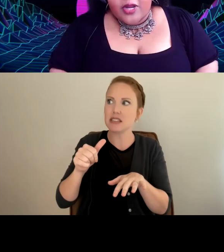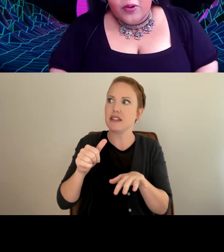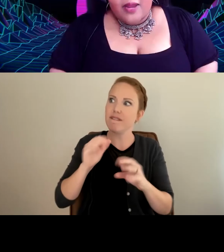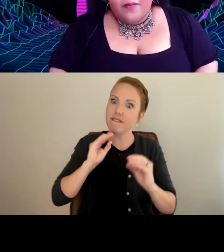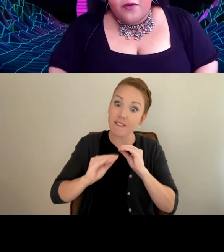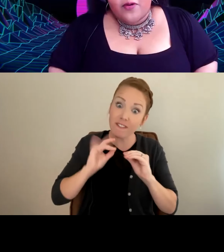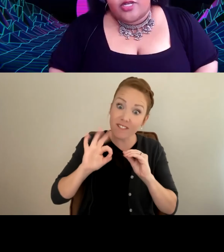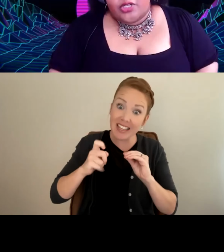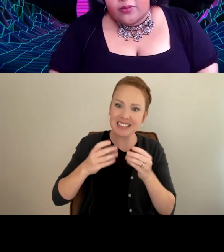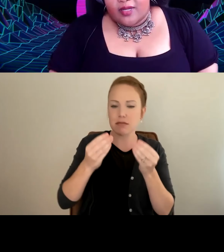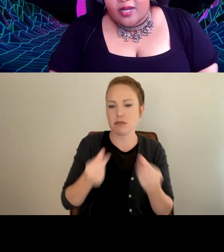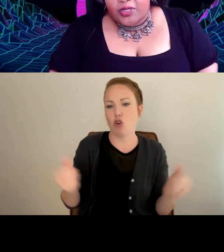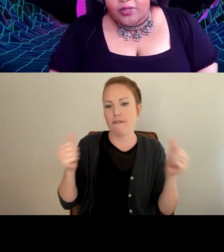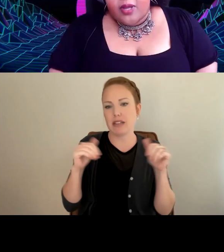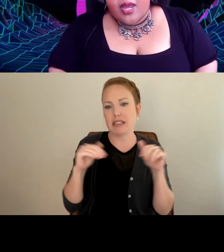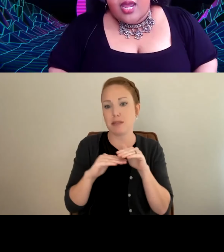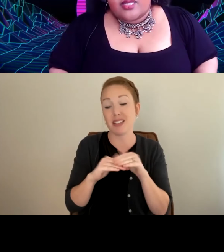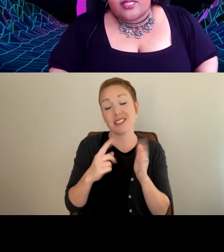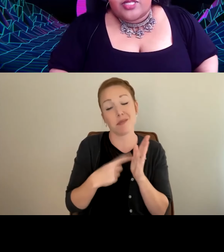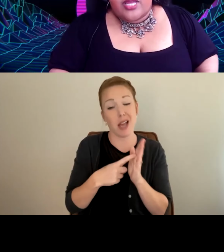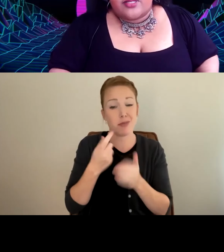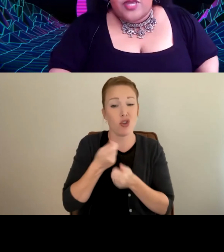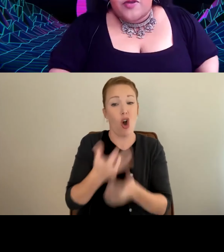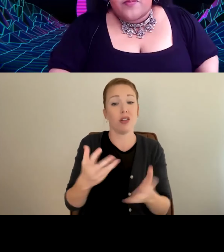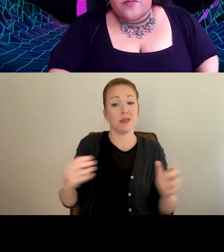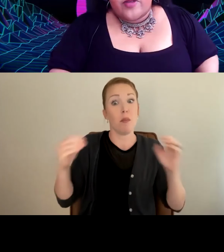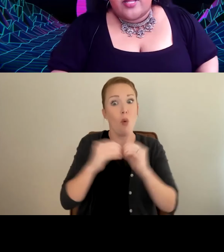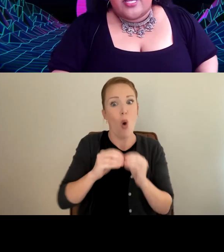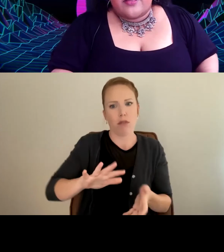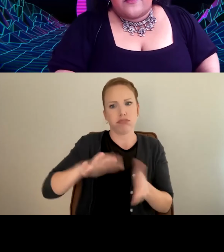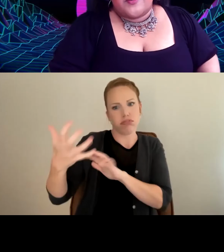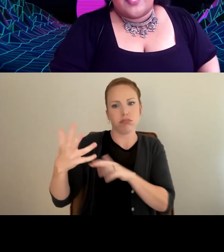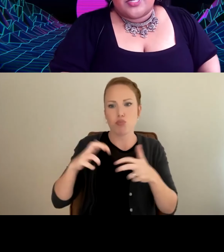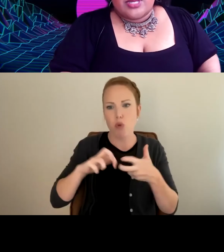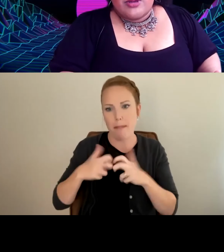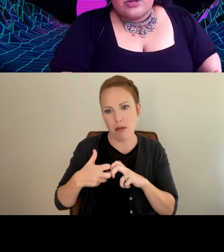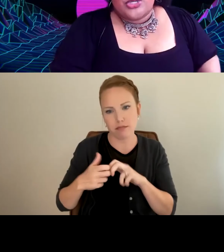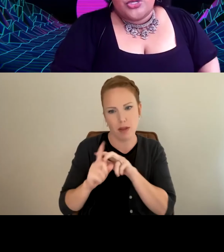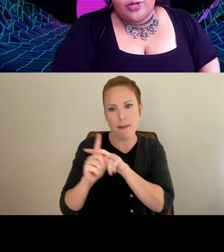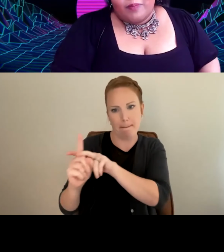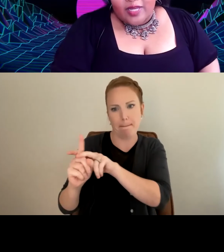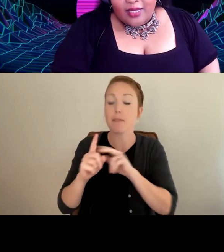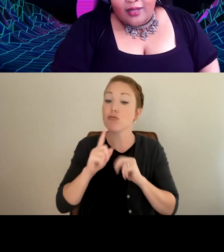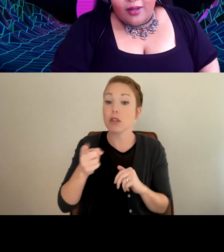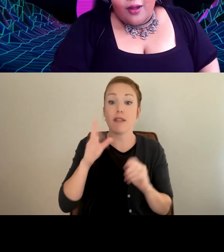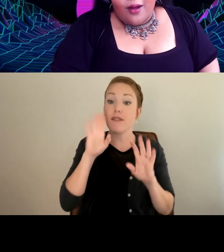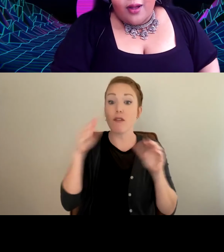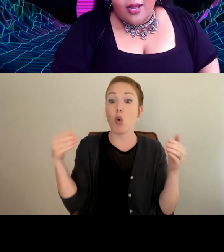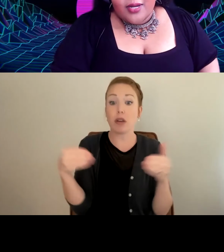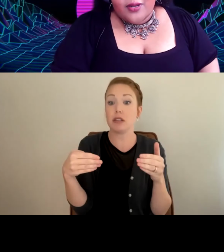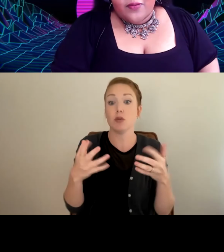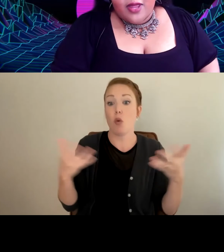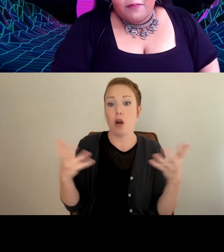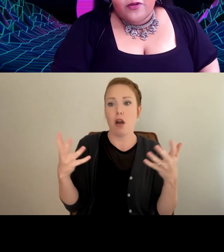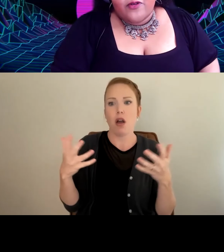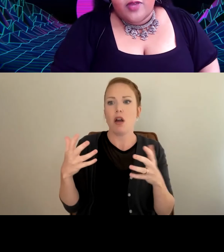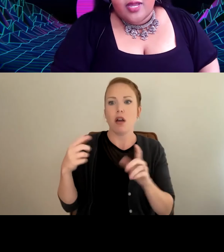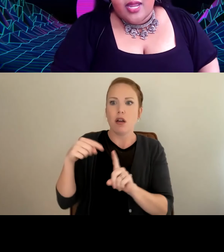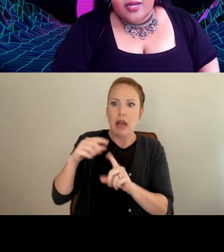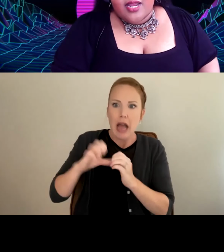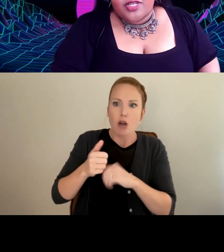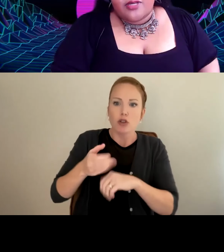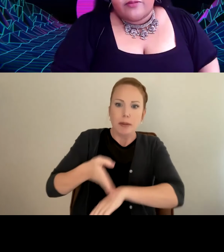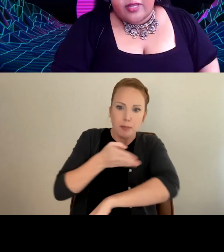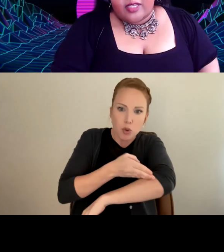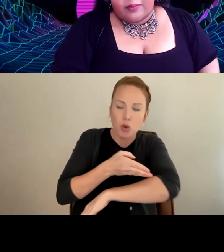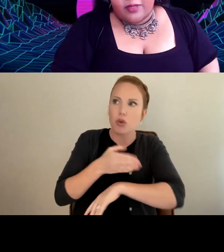create more issues. And really the focus should be on improving and dealing with accessibility